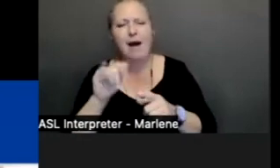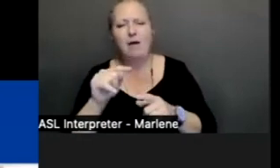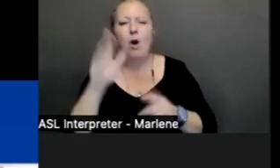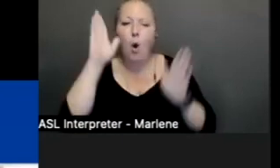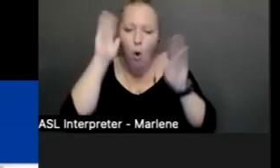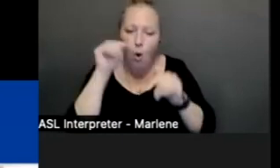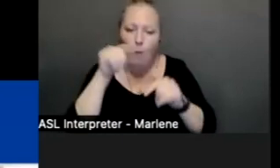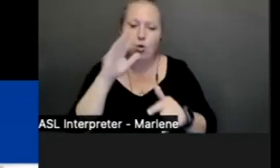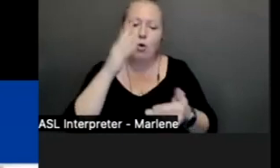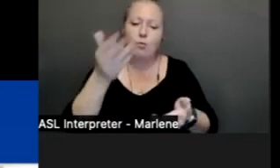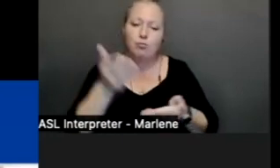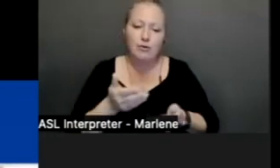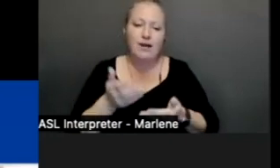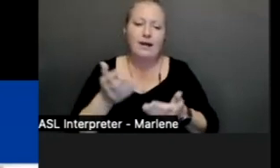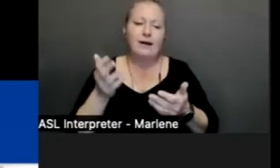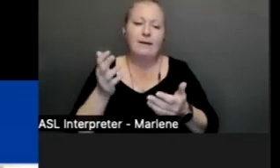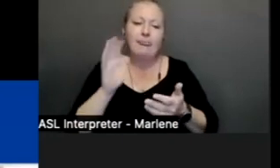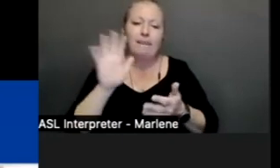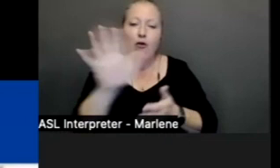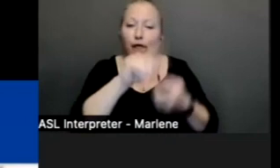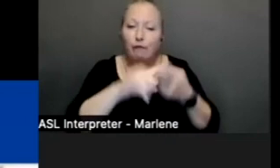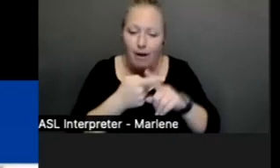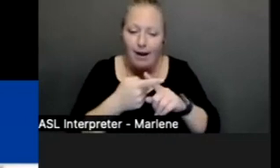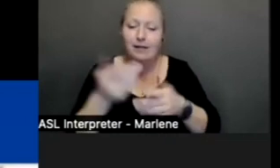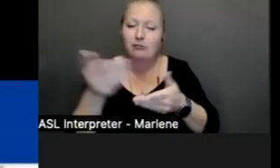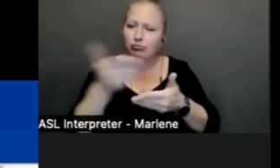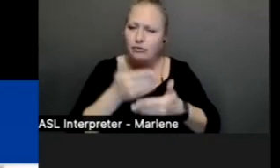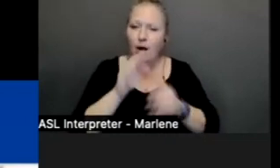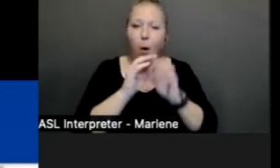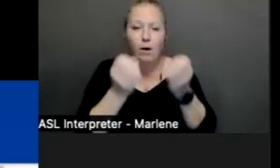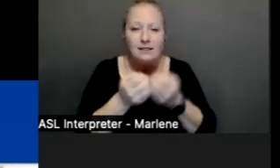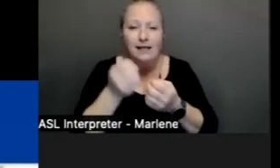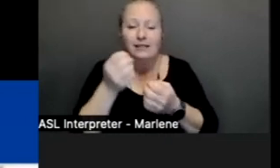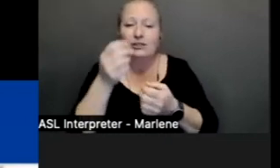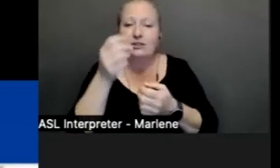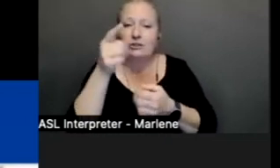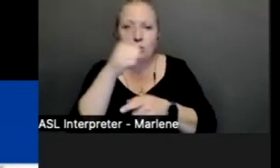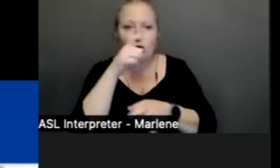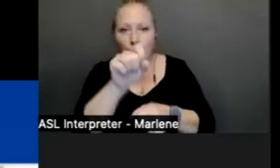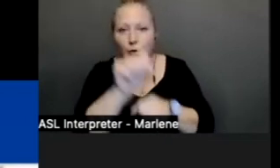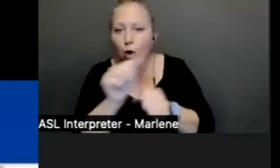bringing friends to the table, organizations that you might work with. We will continue to